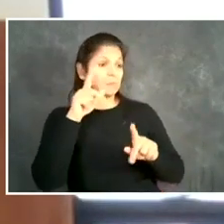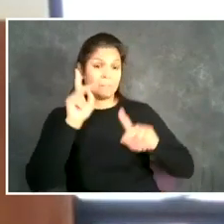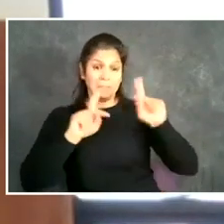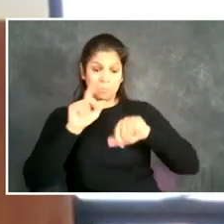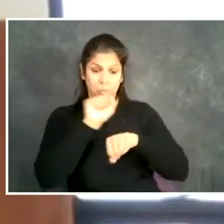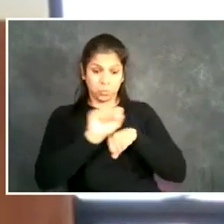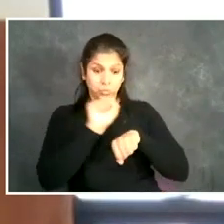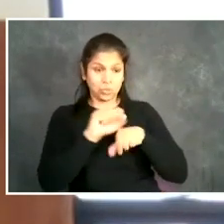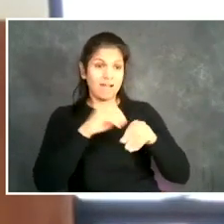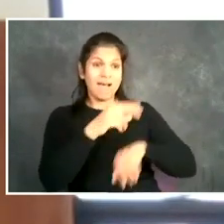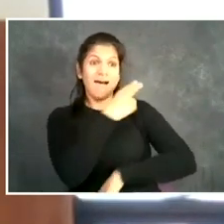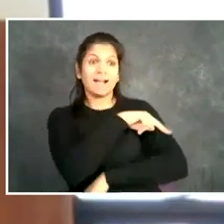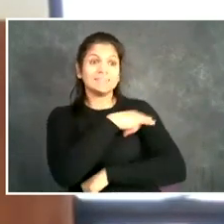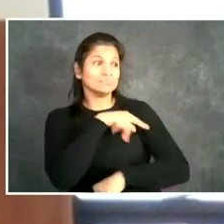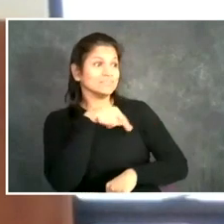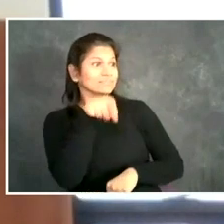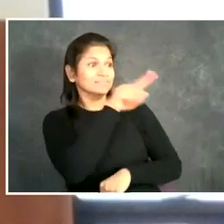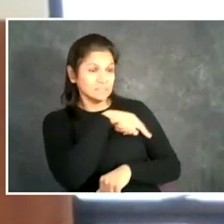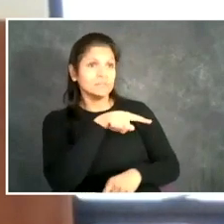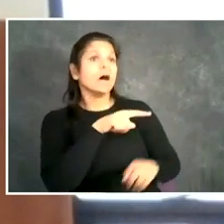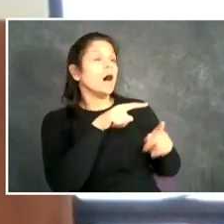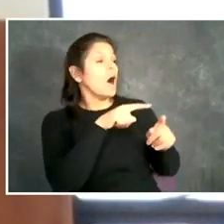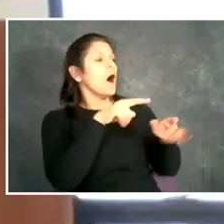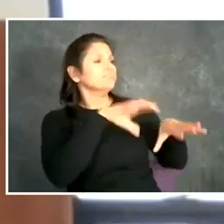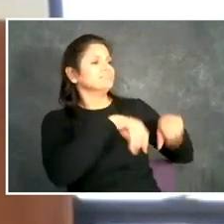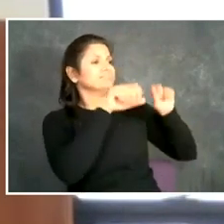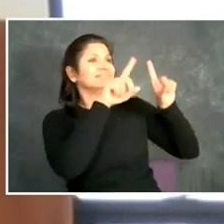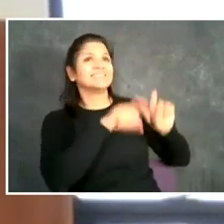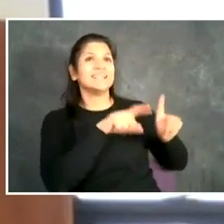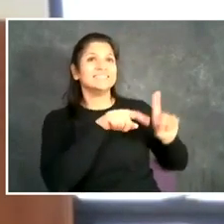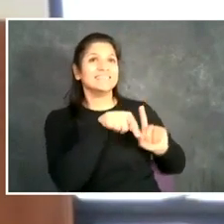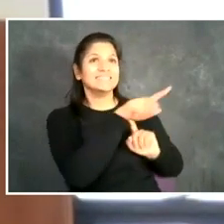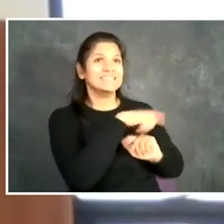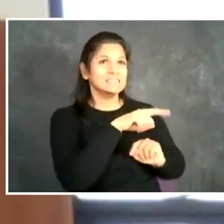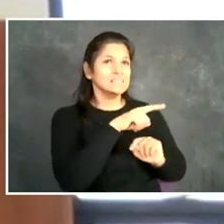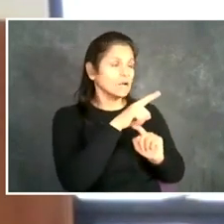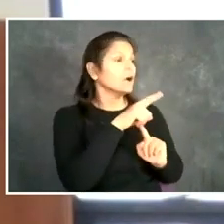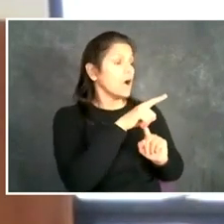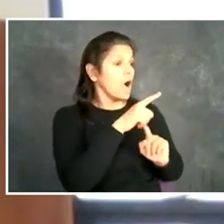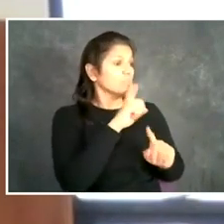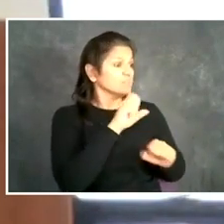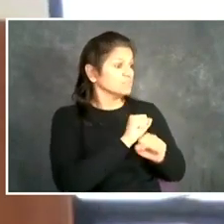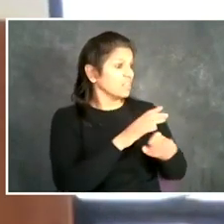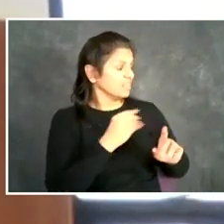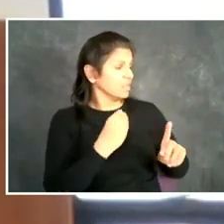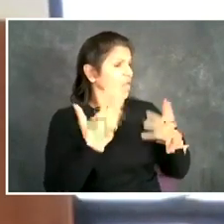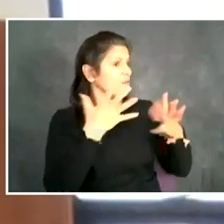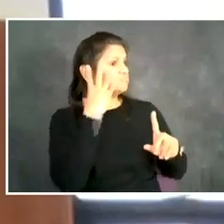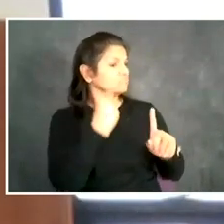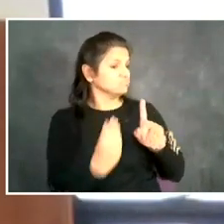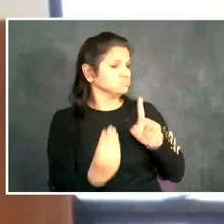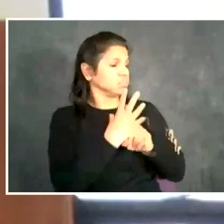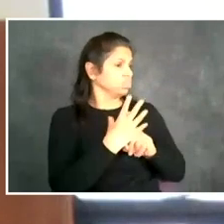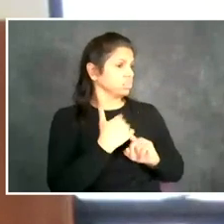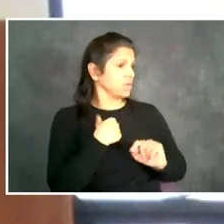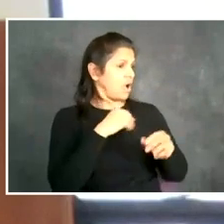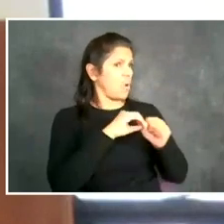PSYCHOLOGICAL SAFETY OF KNOWING I'VE BEEN EXPOSED AND WE DON'T